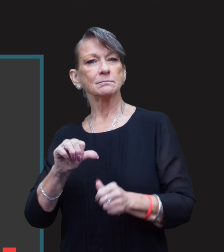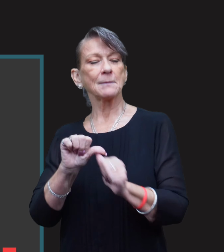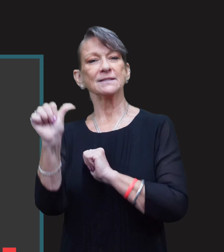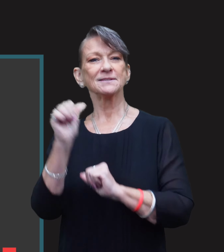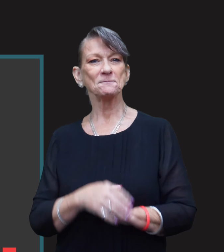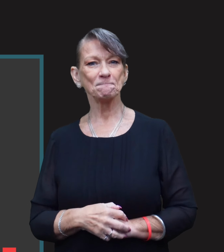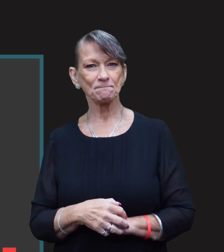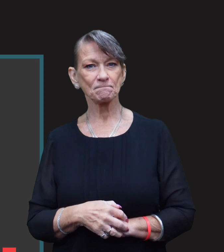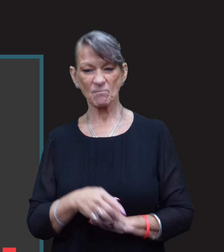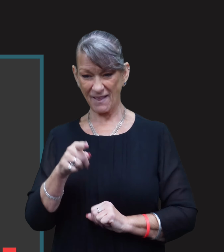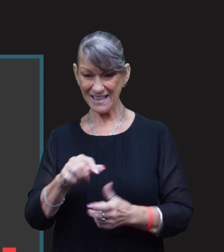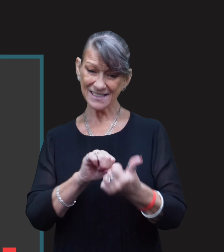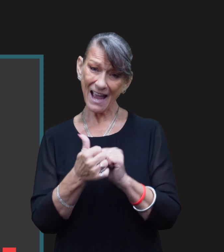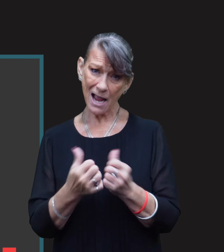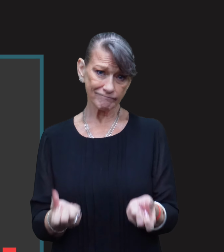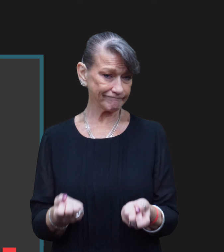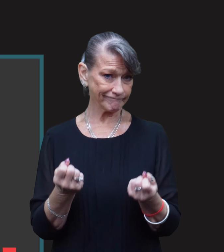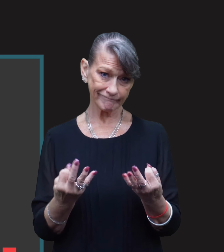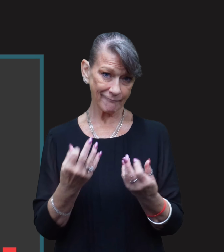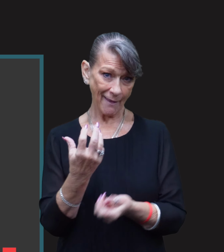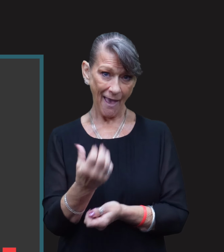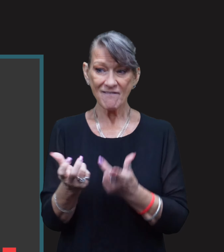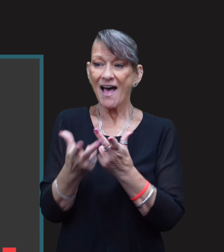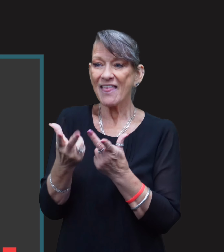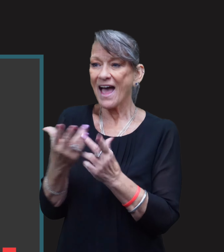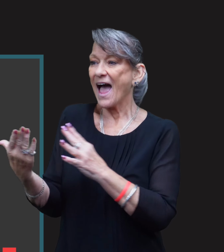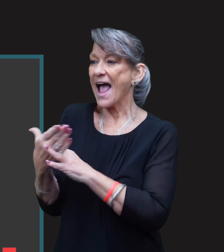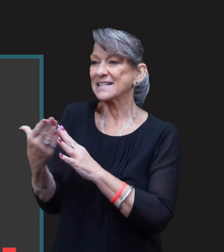The game, sadly, does not feature any accessibility features.